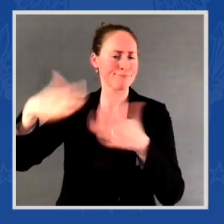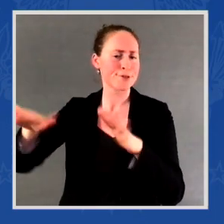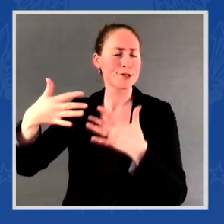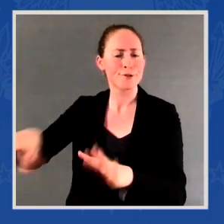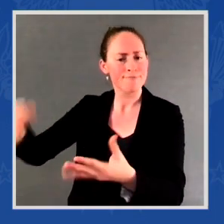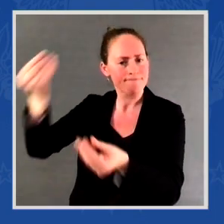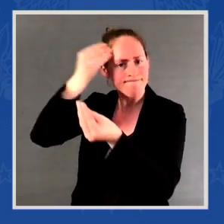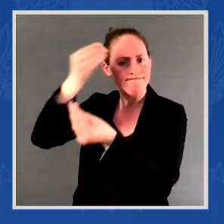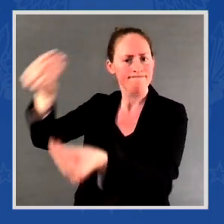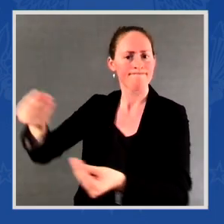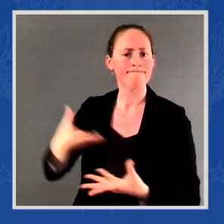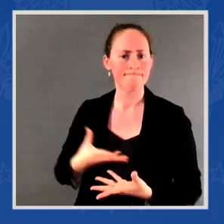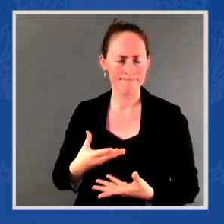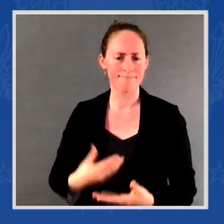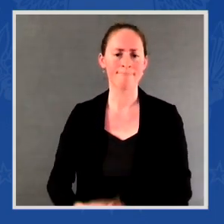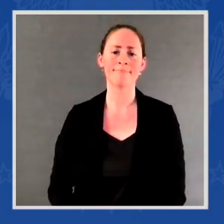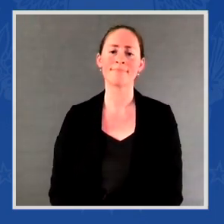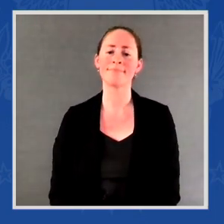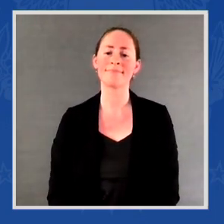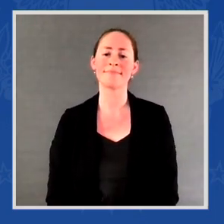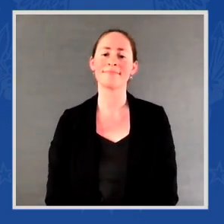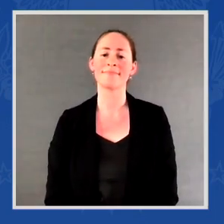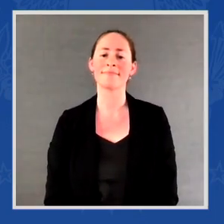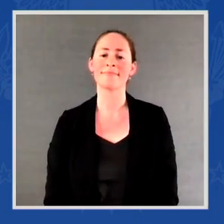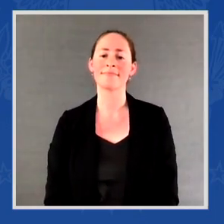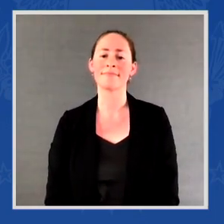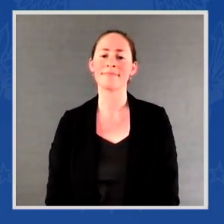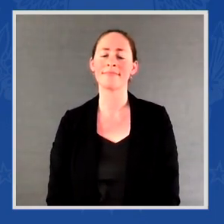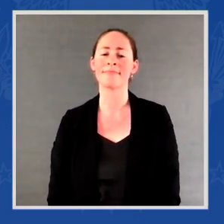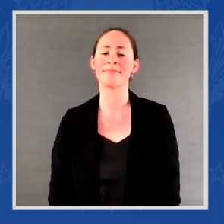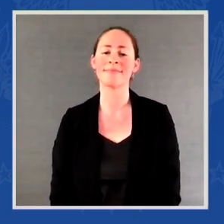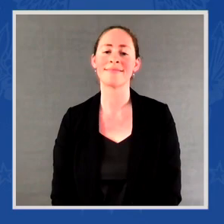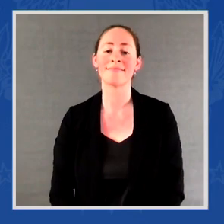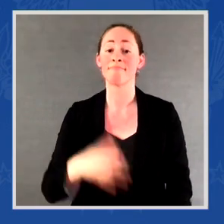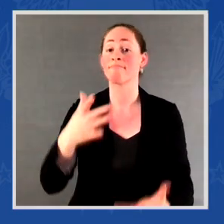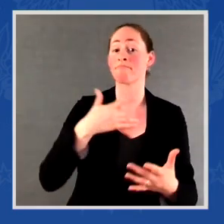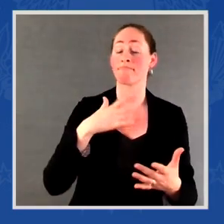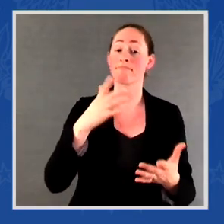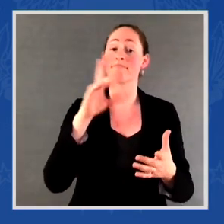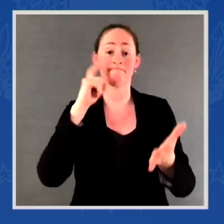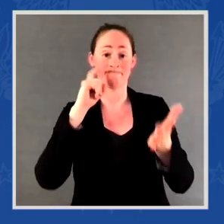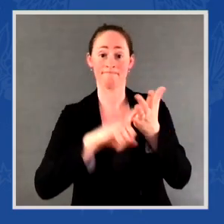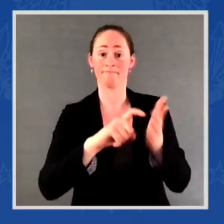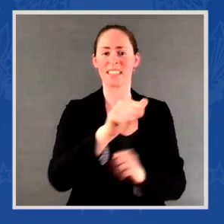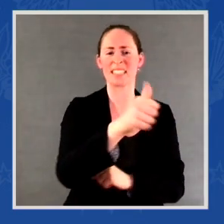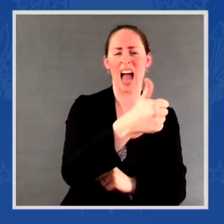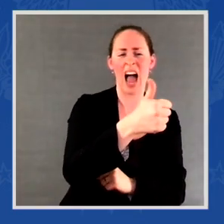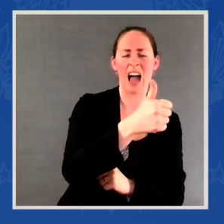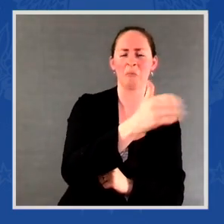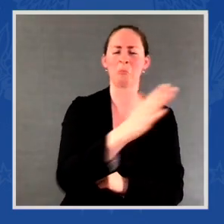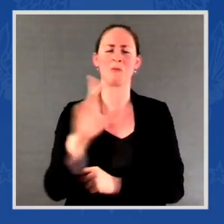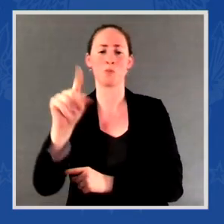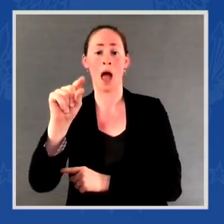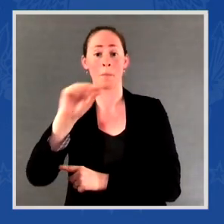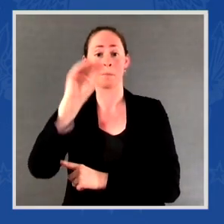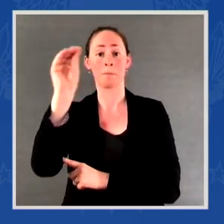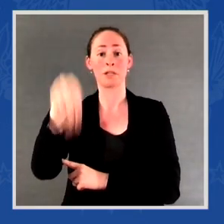between 10 to 20 percent of all cases in the last two weeks have been the Delta variant. Dr. Fauci has made it clear --